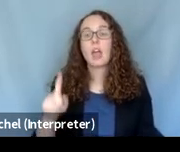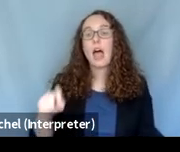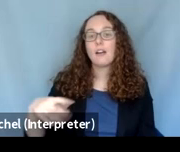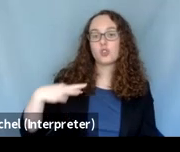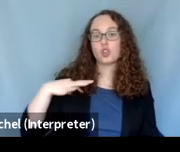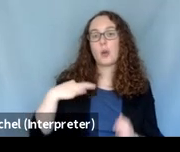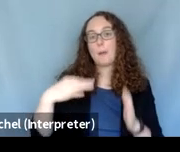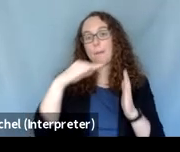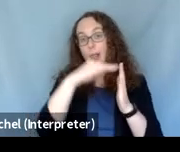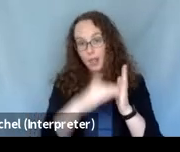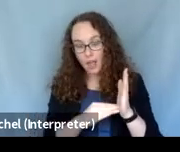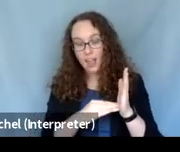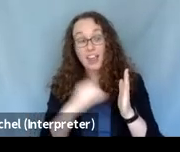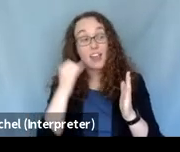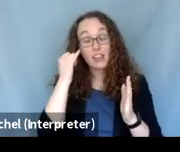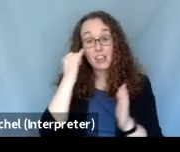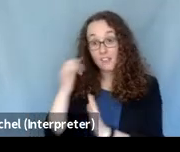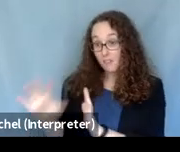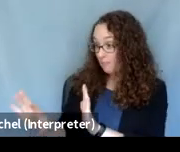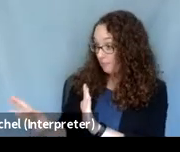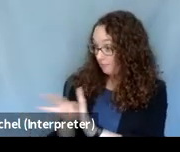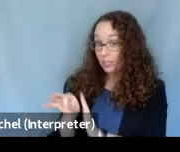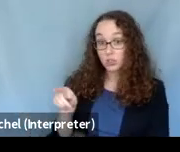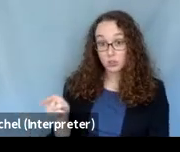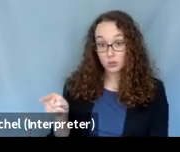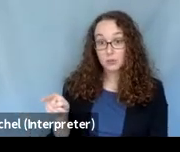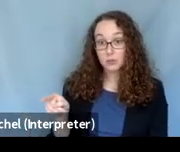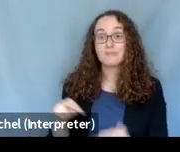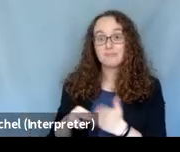and you have the ability to work for the federal government or for